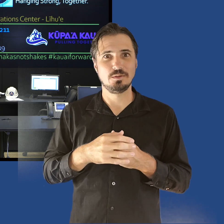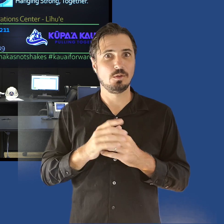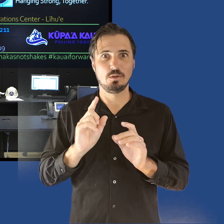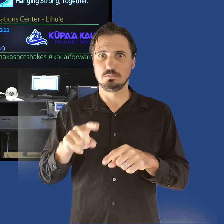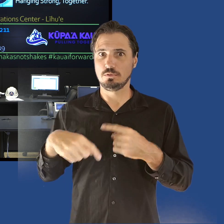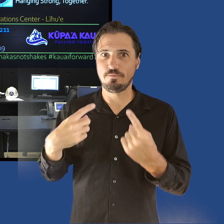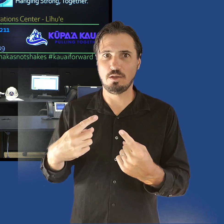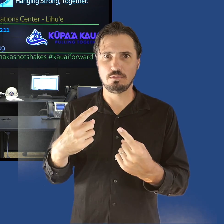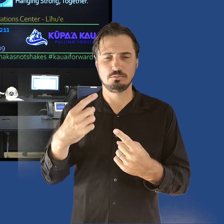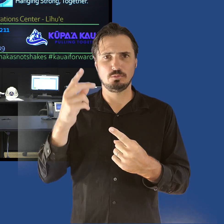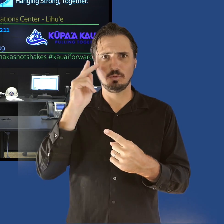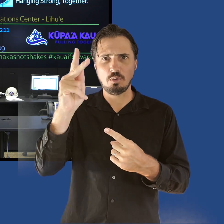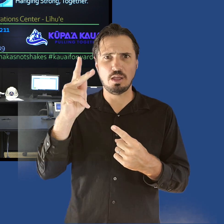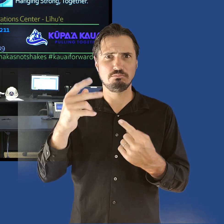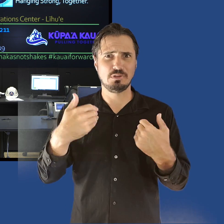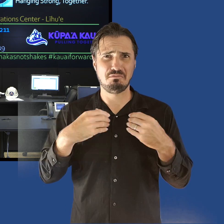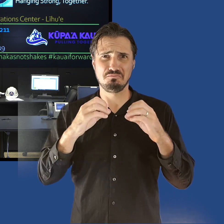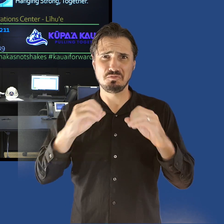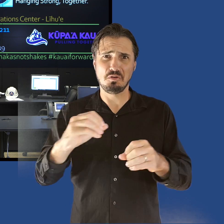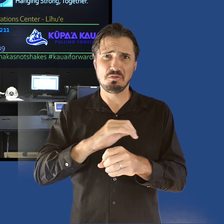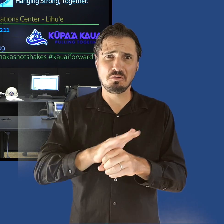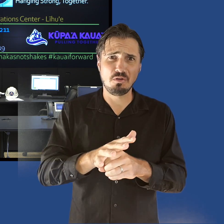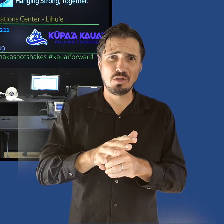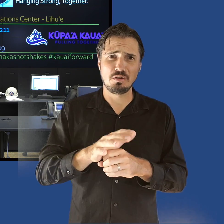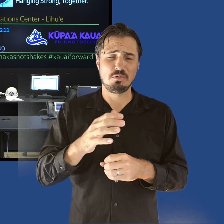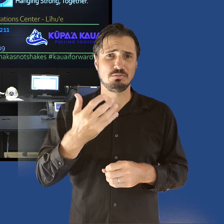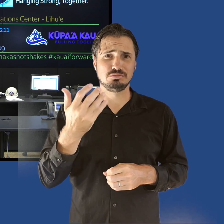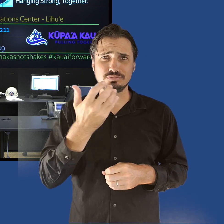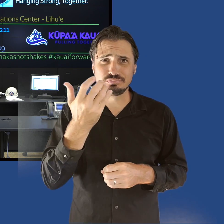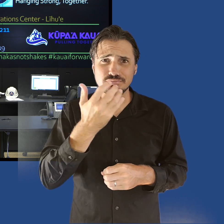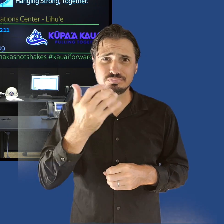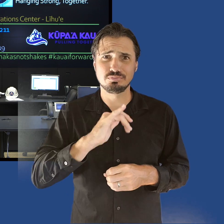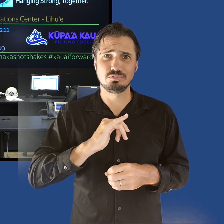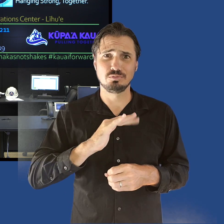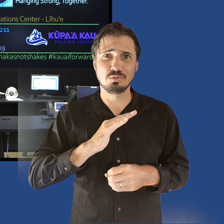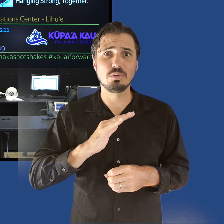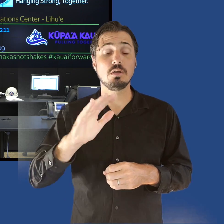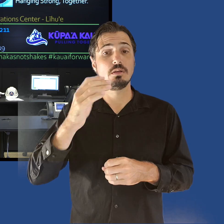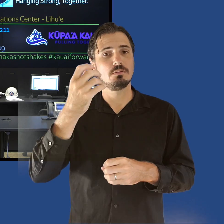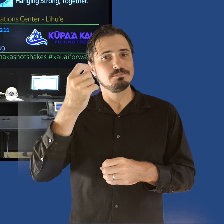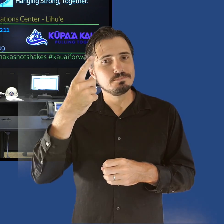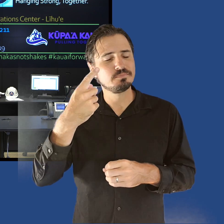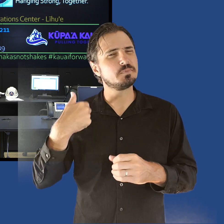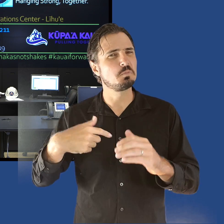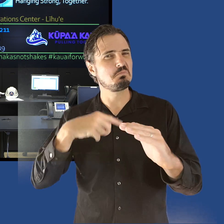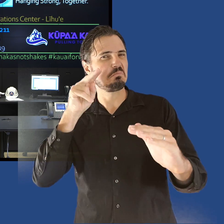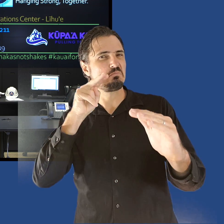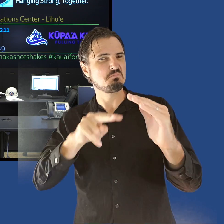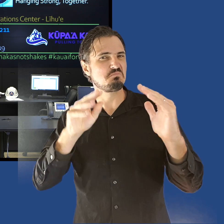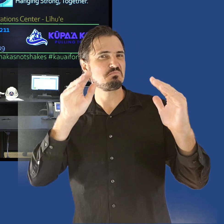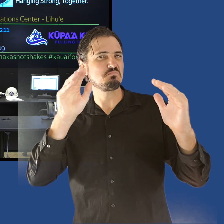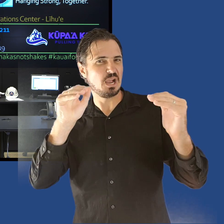I know that it’s been a good run for Kauai as far as being Covid-19 free, but we were expecting this day to come.